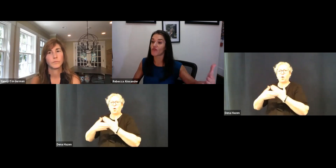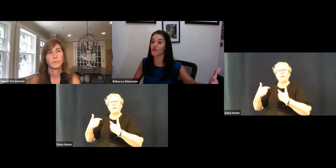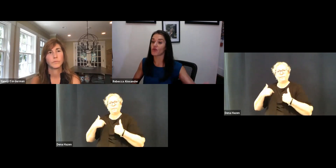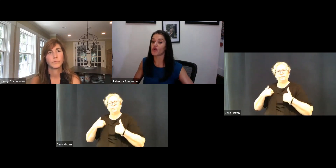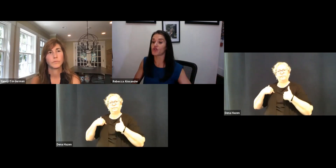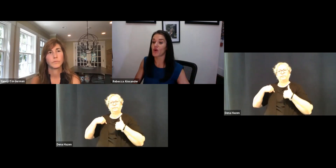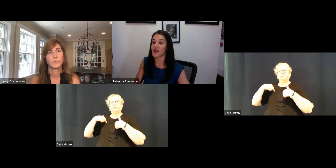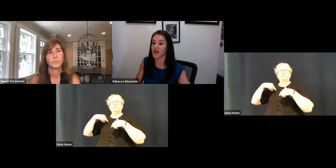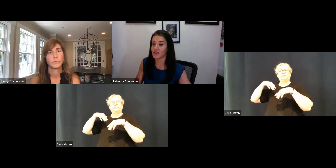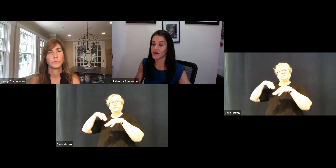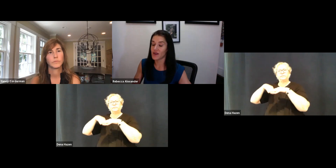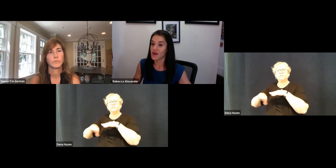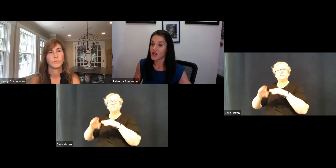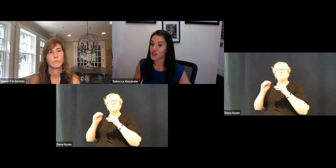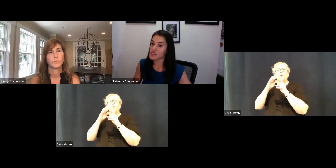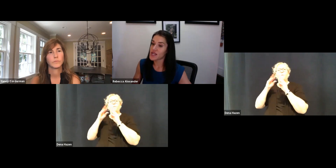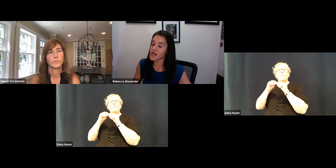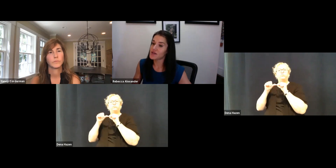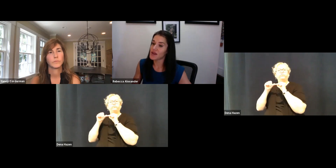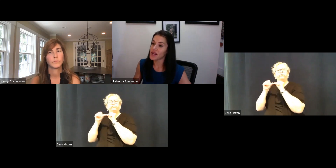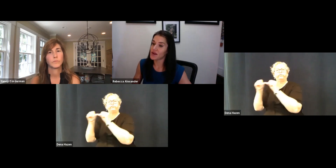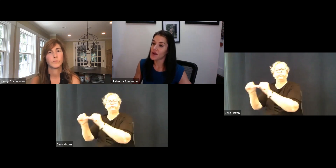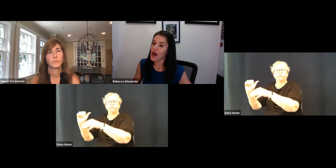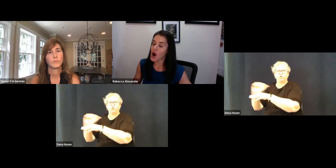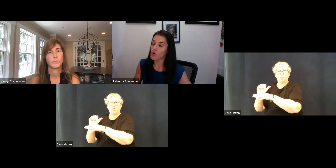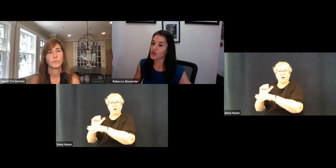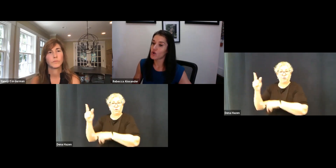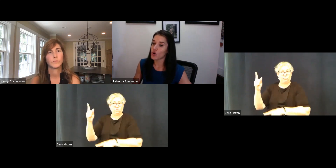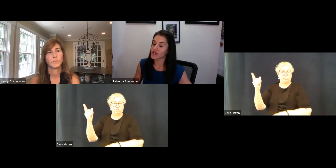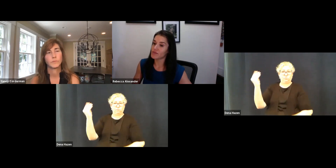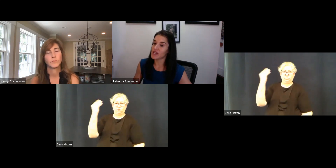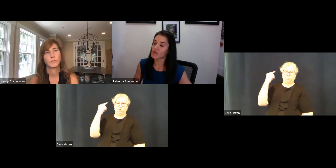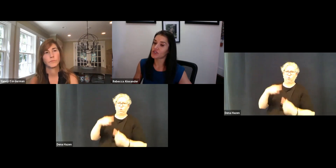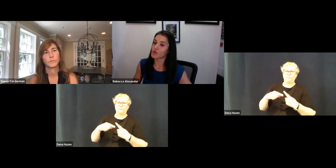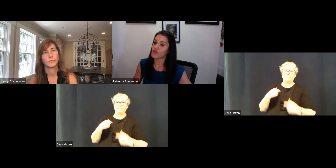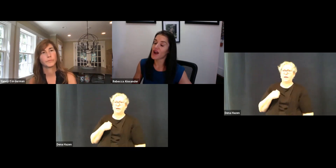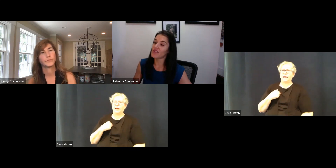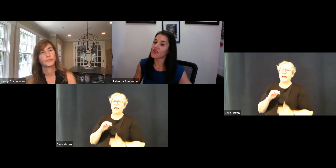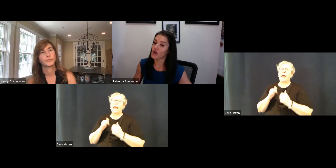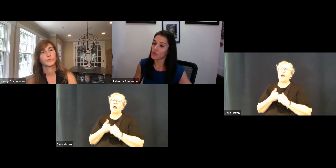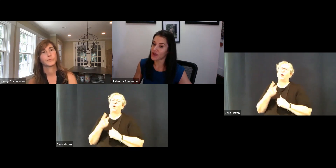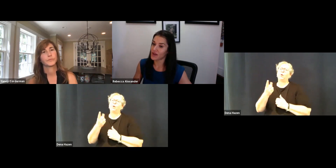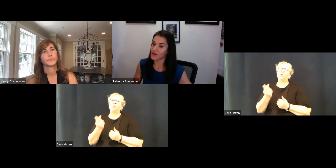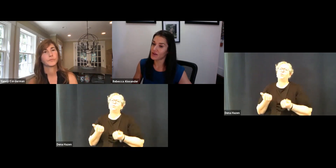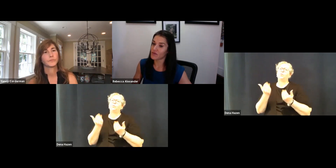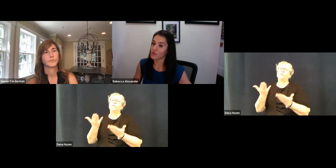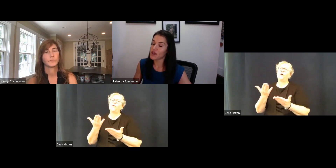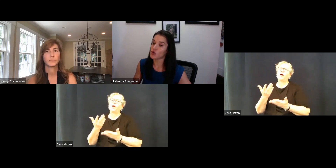for further training, she said to me, how are you going to be able to provide therapy for people